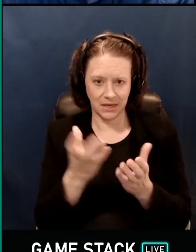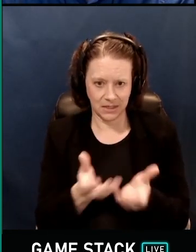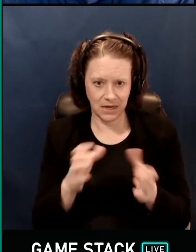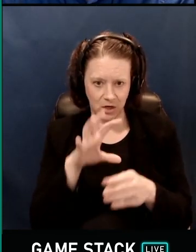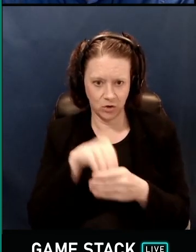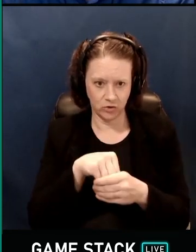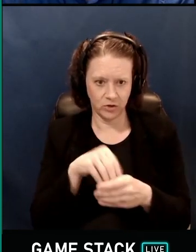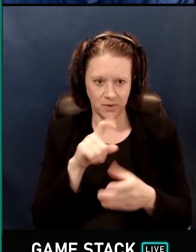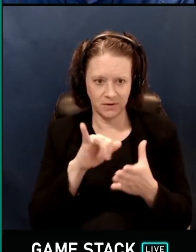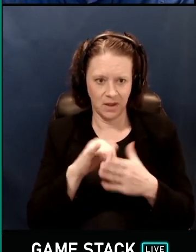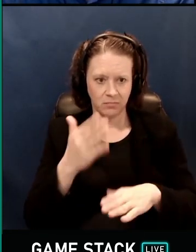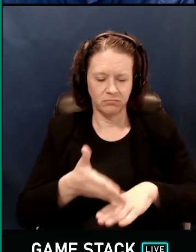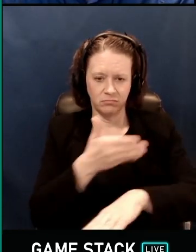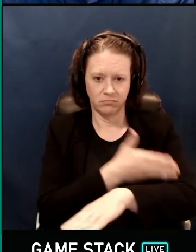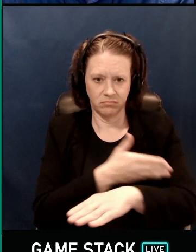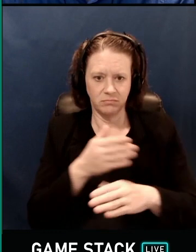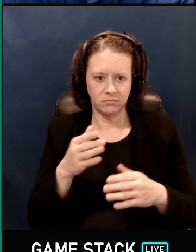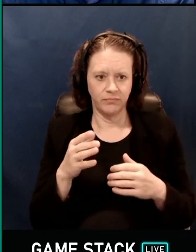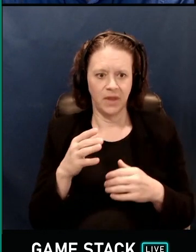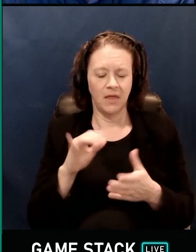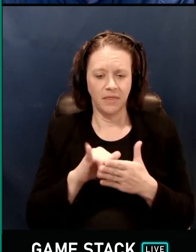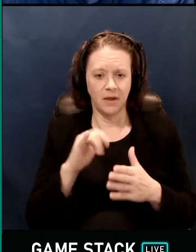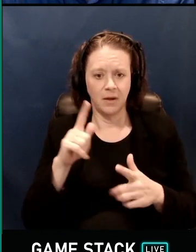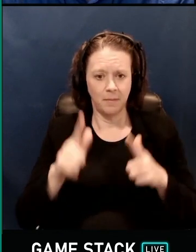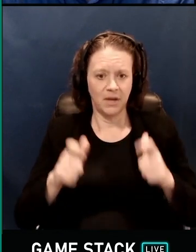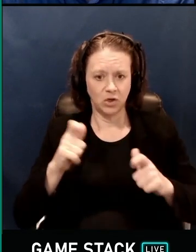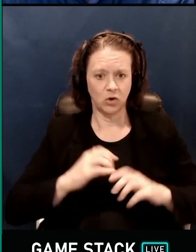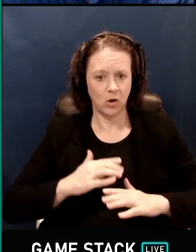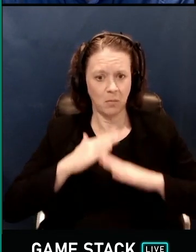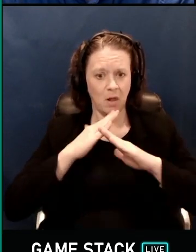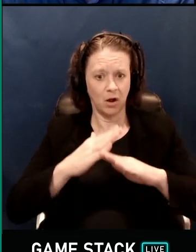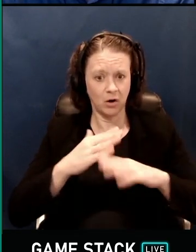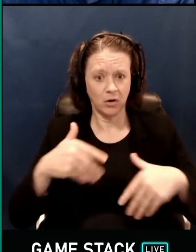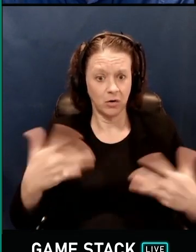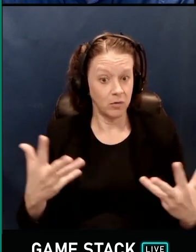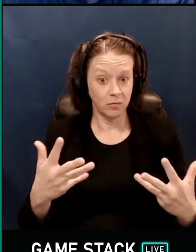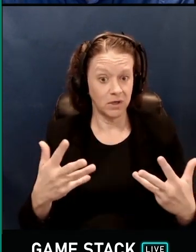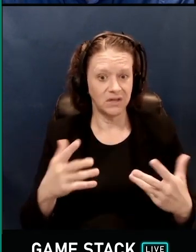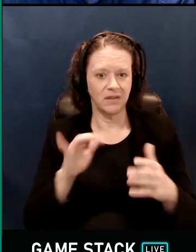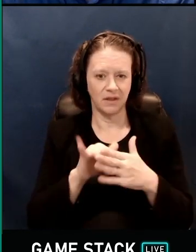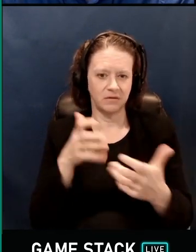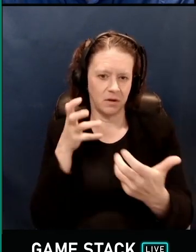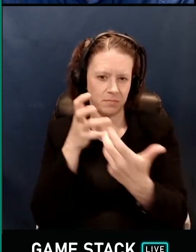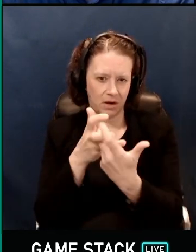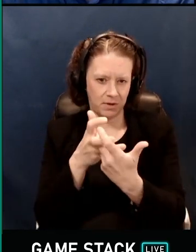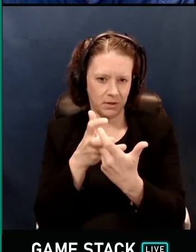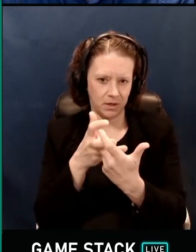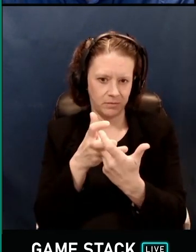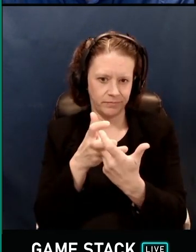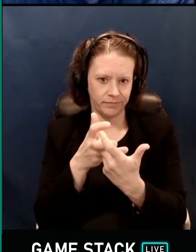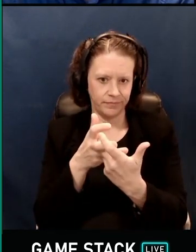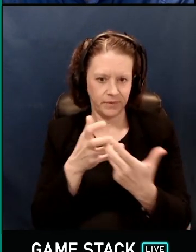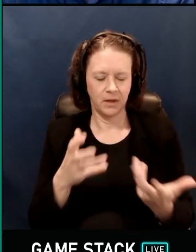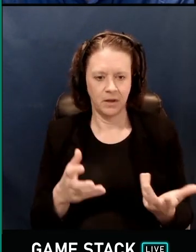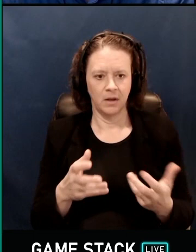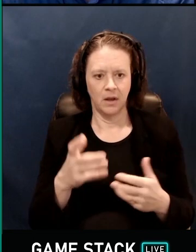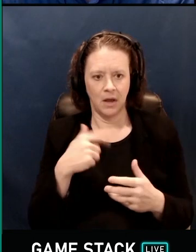The major broker of it is compatibility. I'm looking forward to seeing it get out of the beta